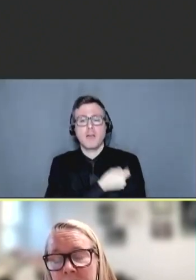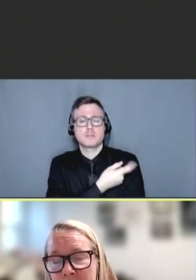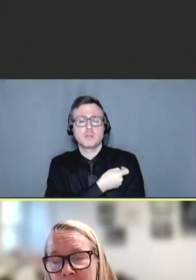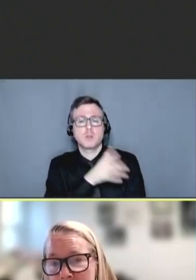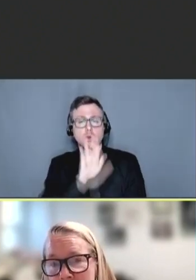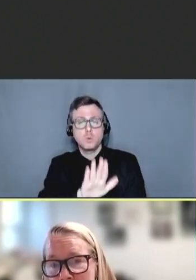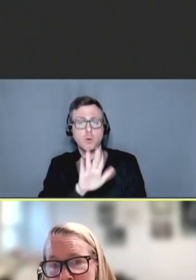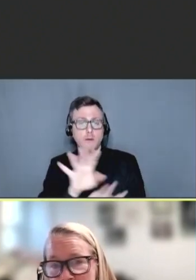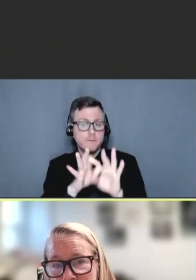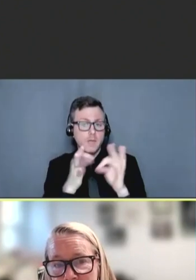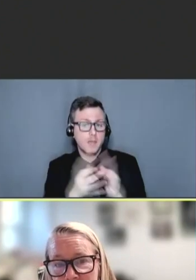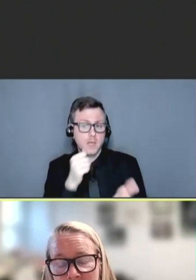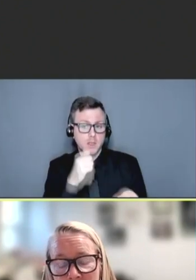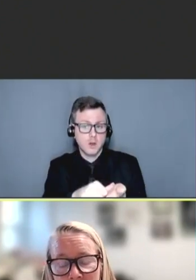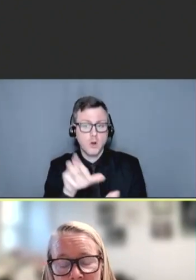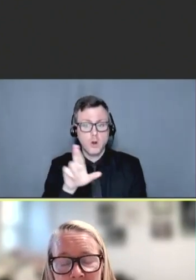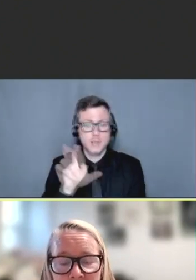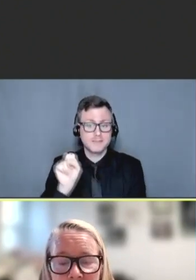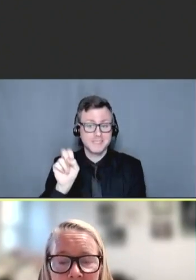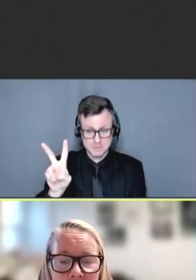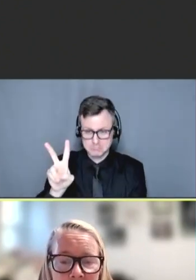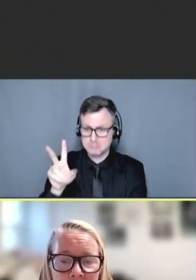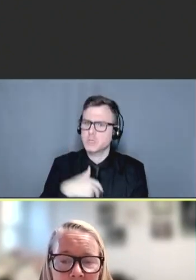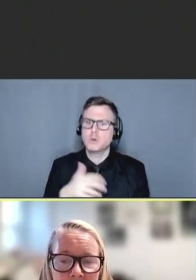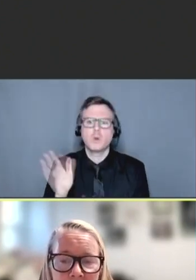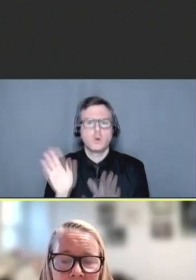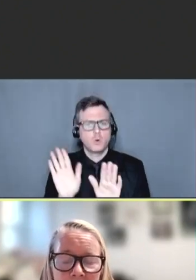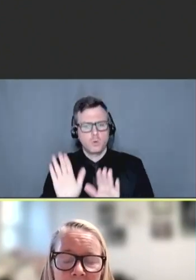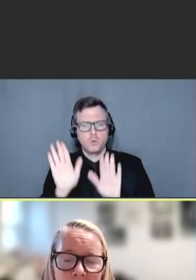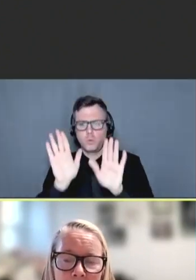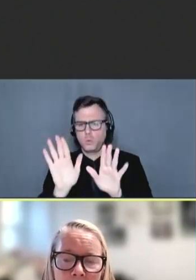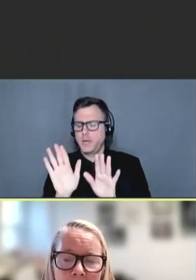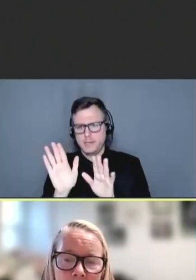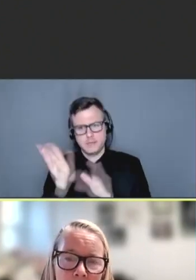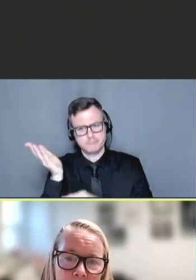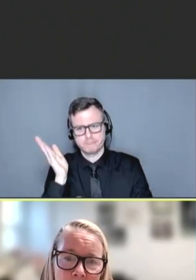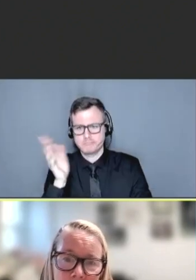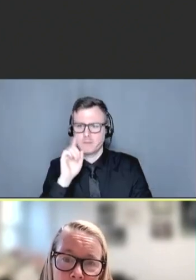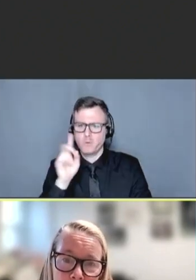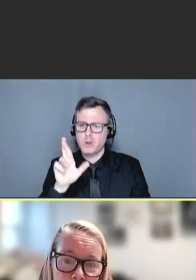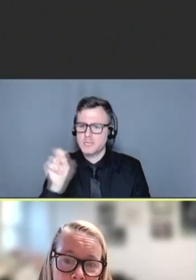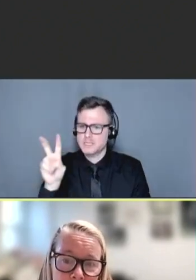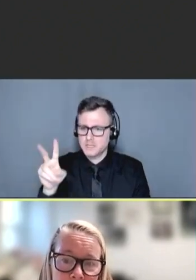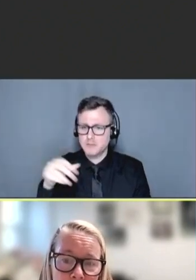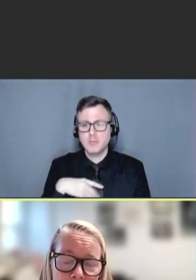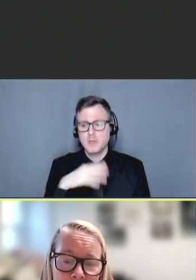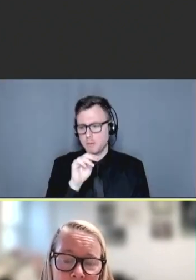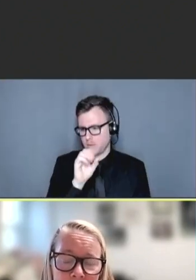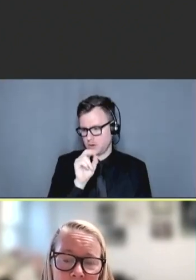That was a great session on RSB during this meeting around the monoclonal antibodies.